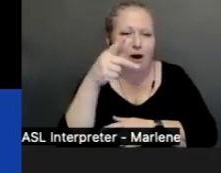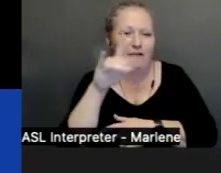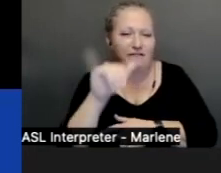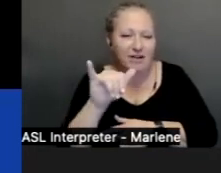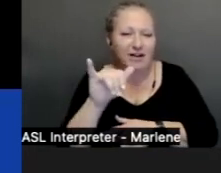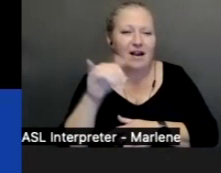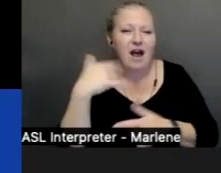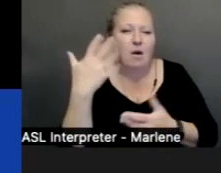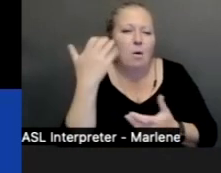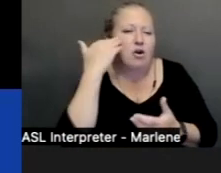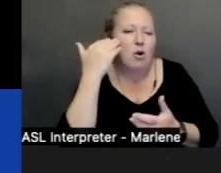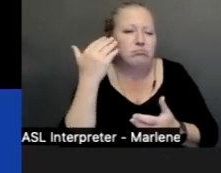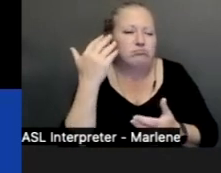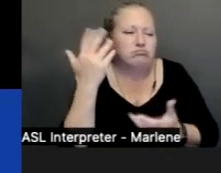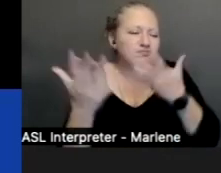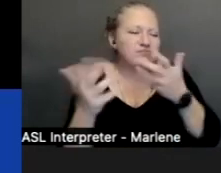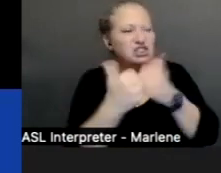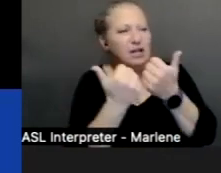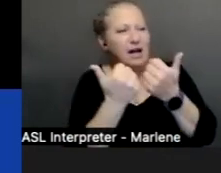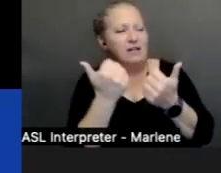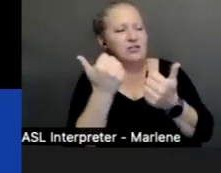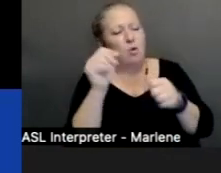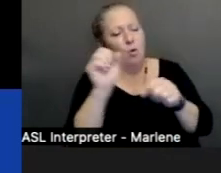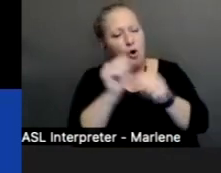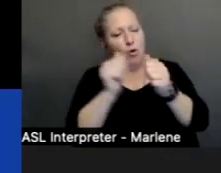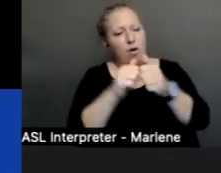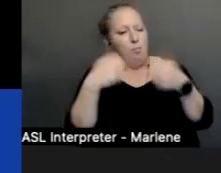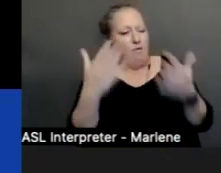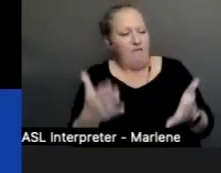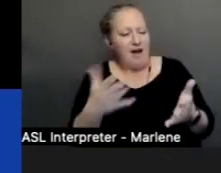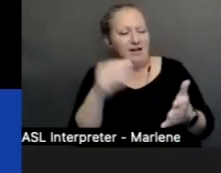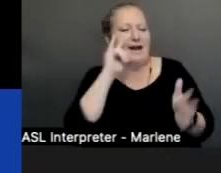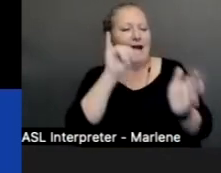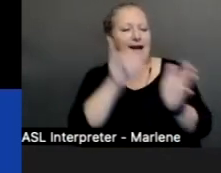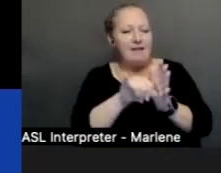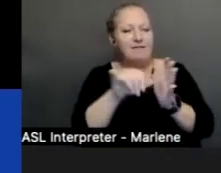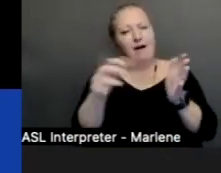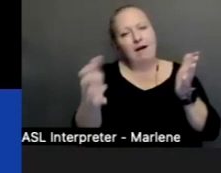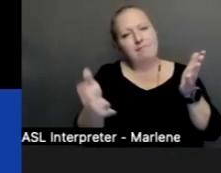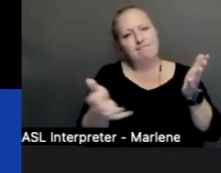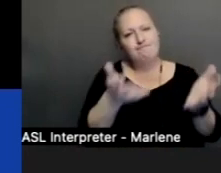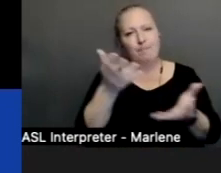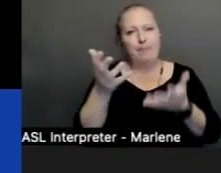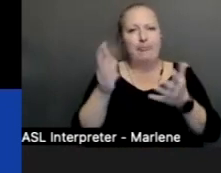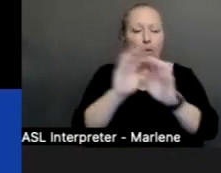and working with you know providers and and identifying kind of those those organizations that